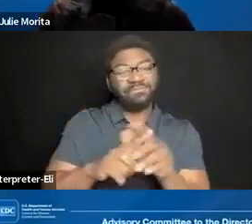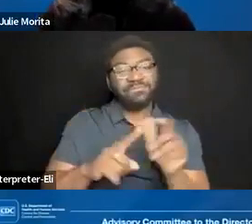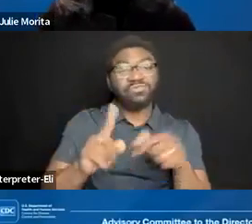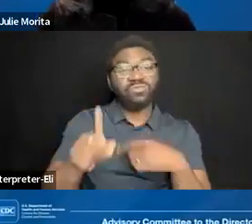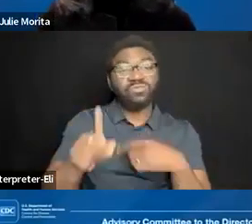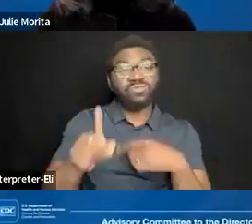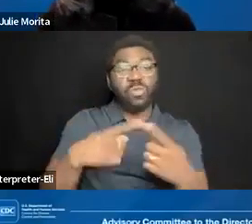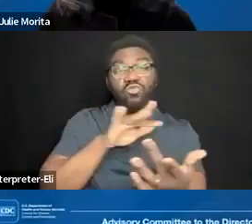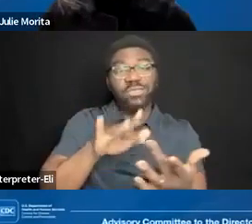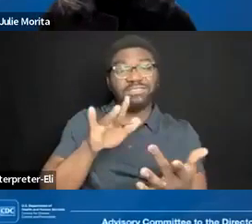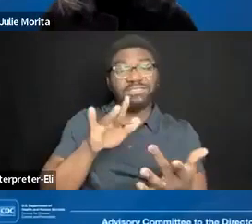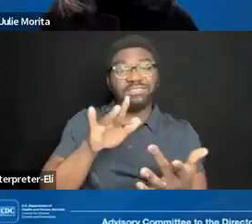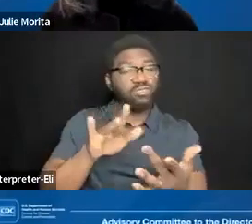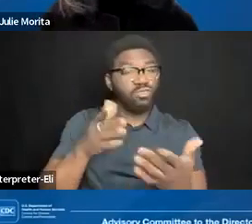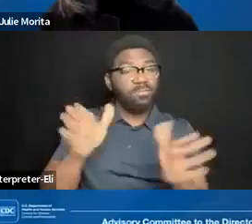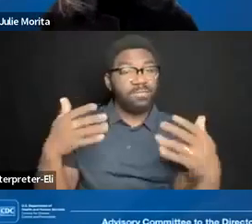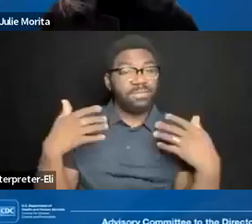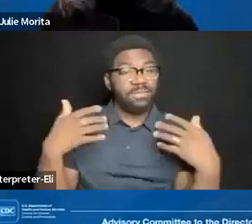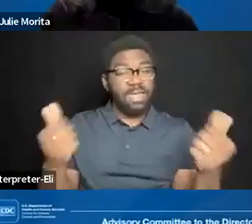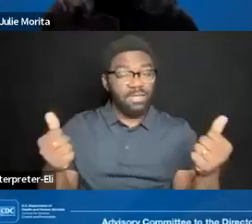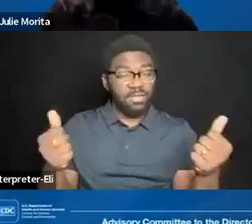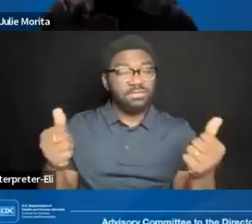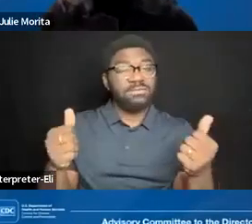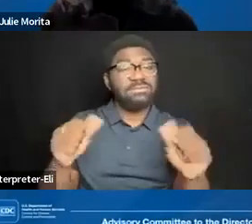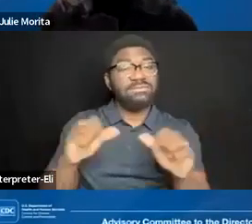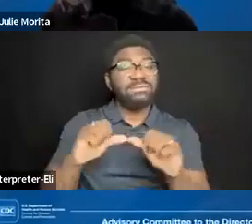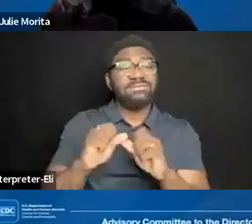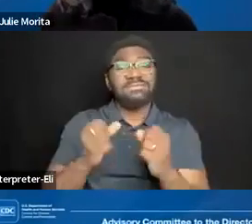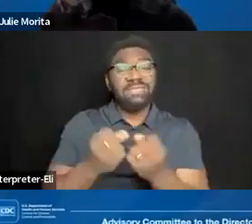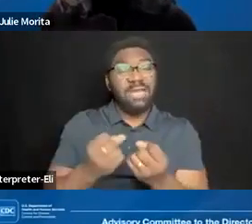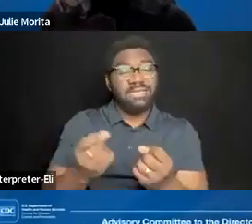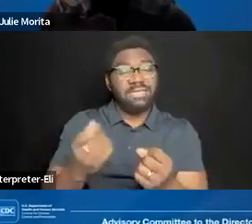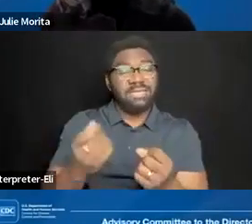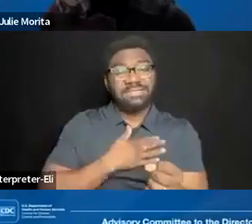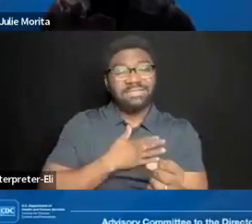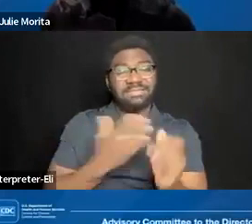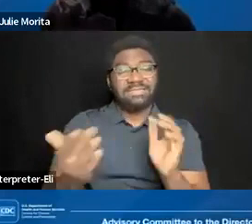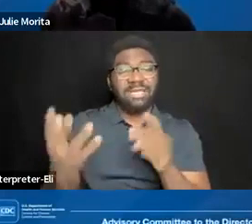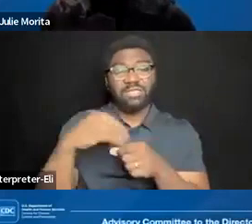could you include the APHL, please? We can certainly give you information